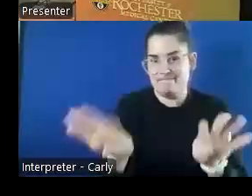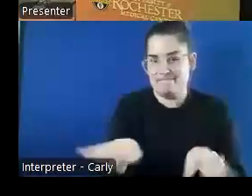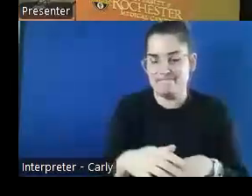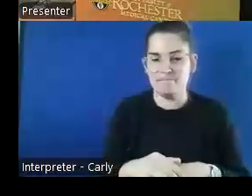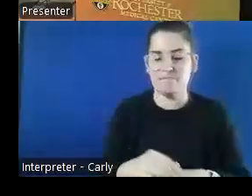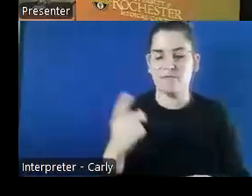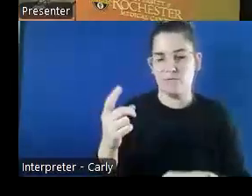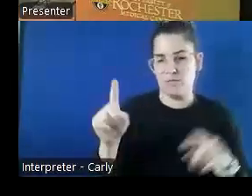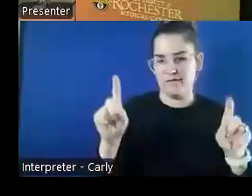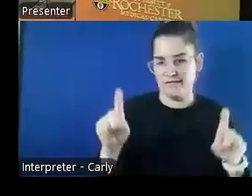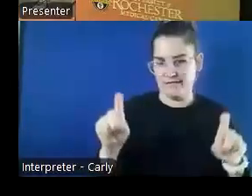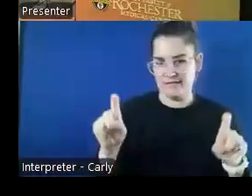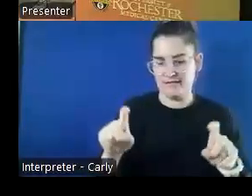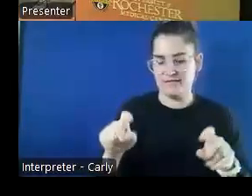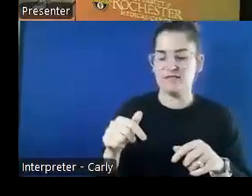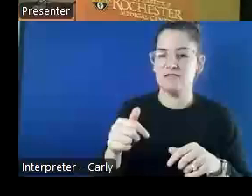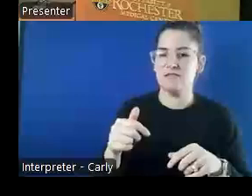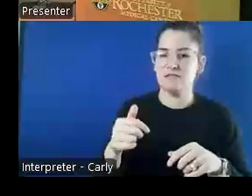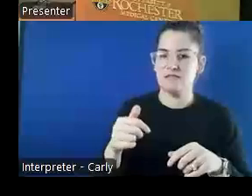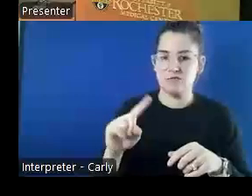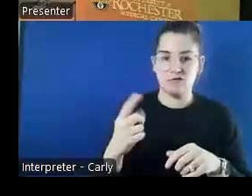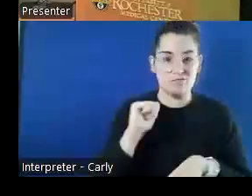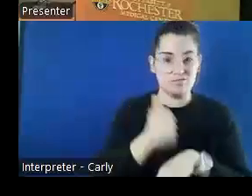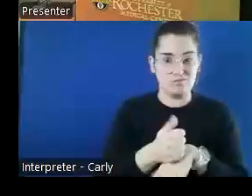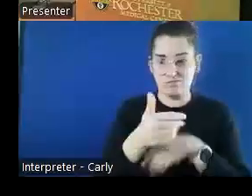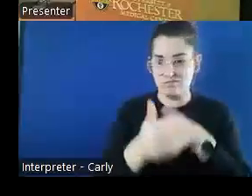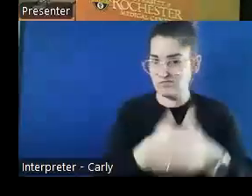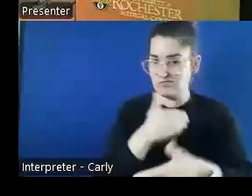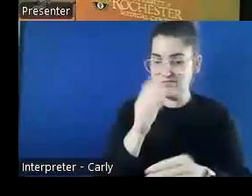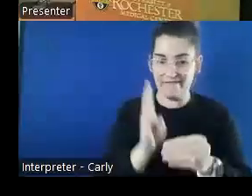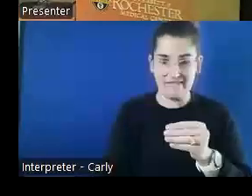done so that we could just get things set and done with this person and hopefully get them home but